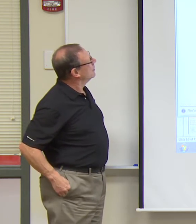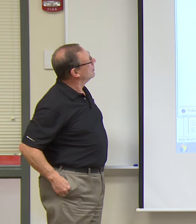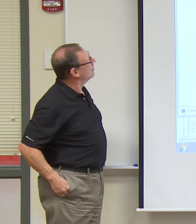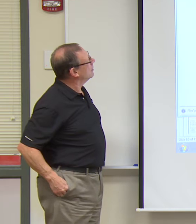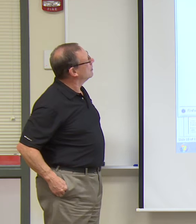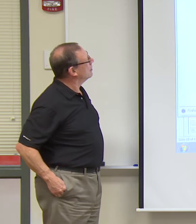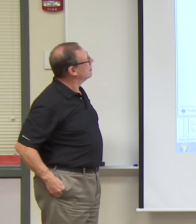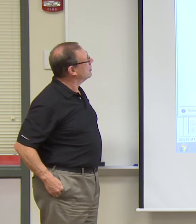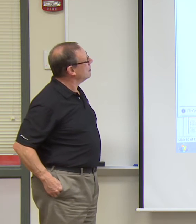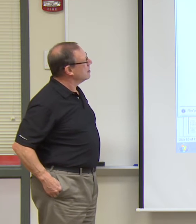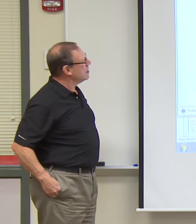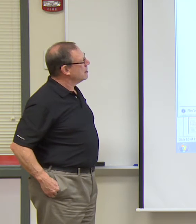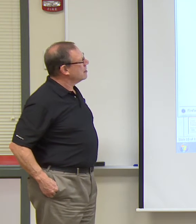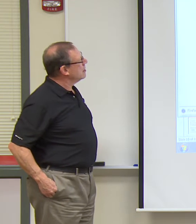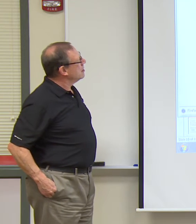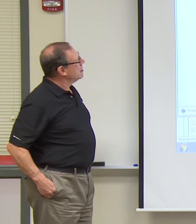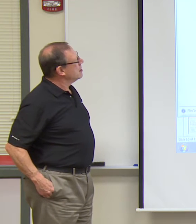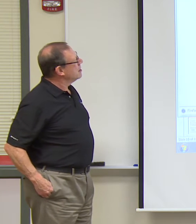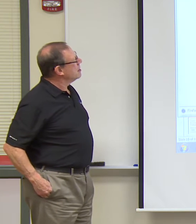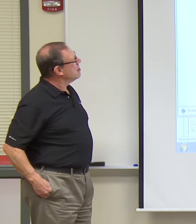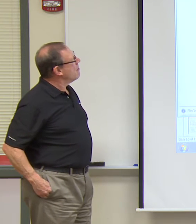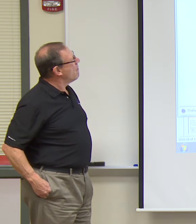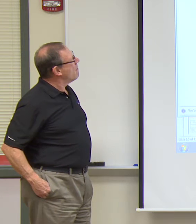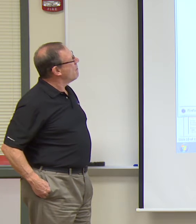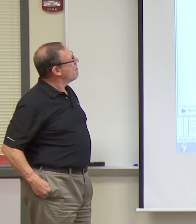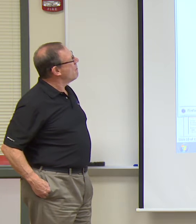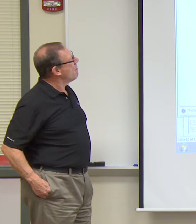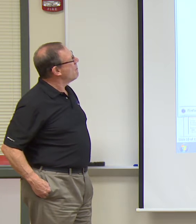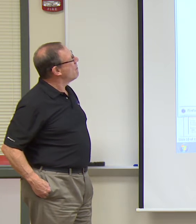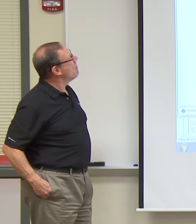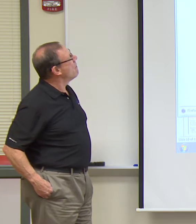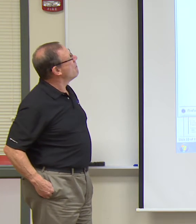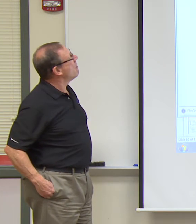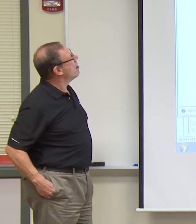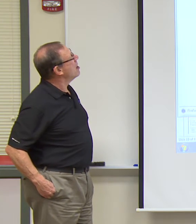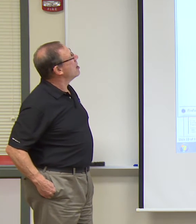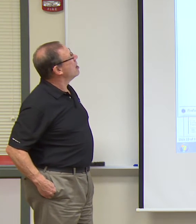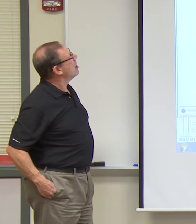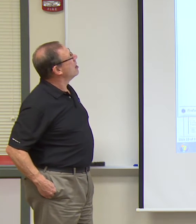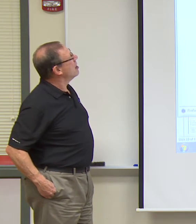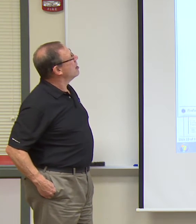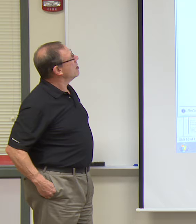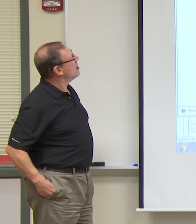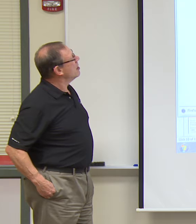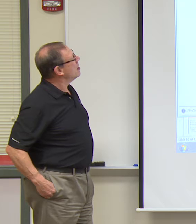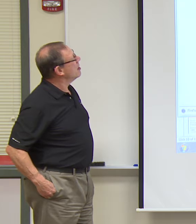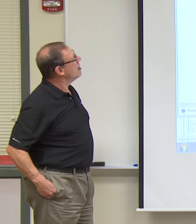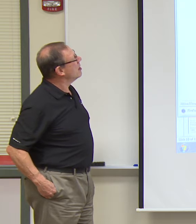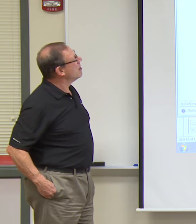So, actually, let me do it...in here.